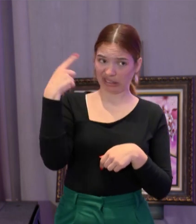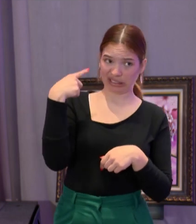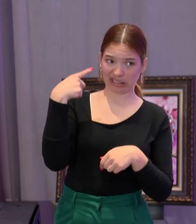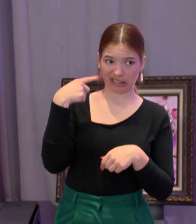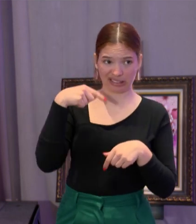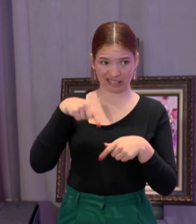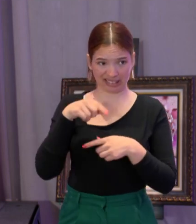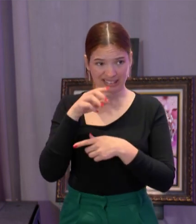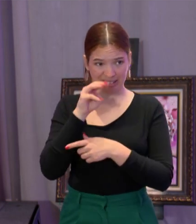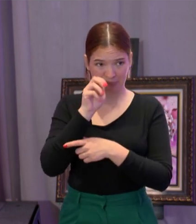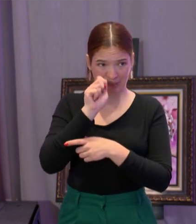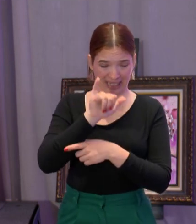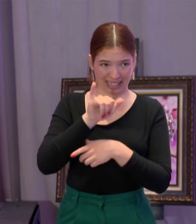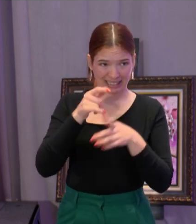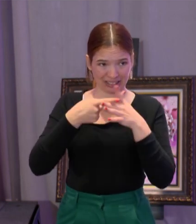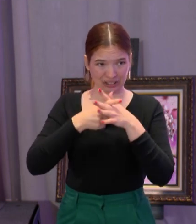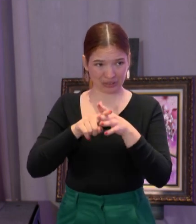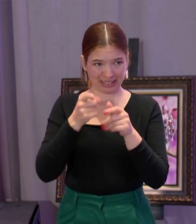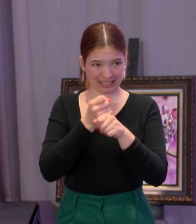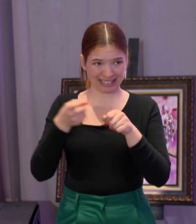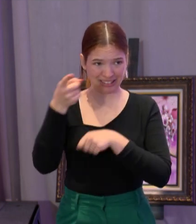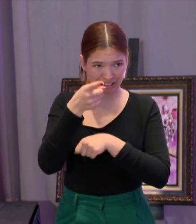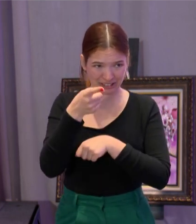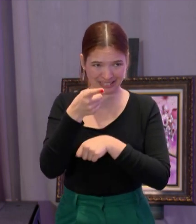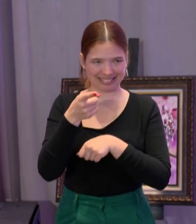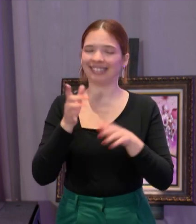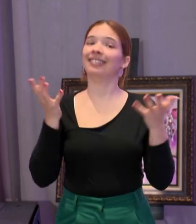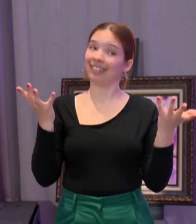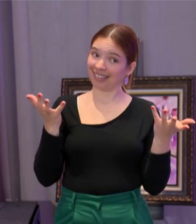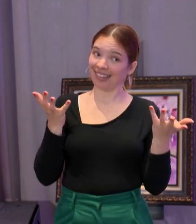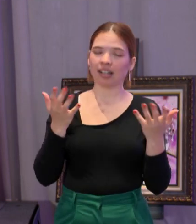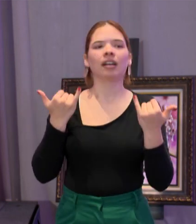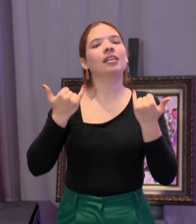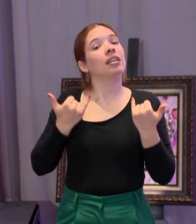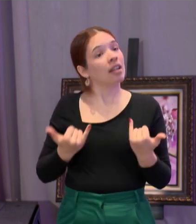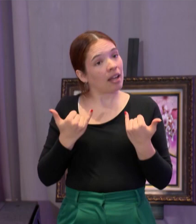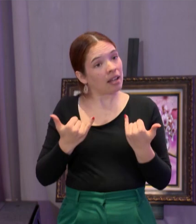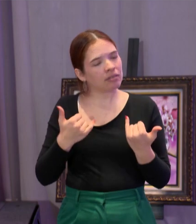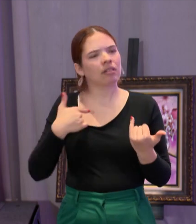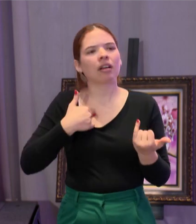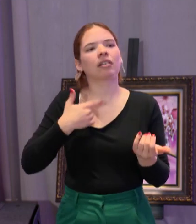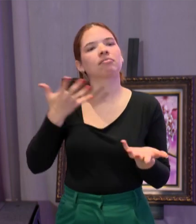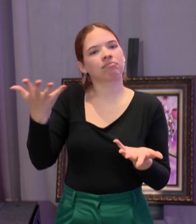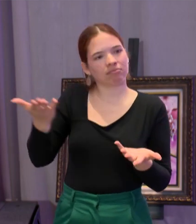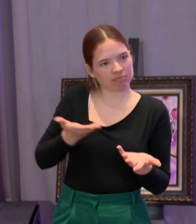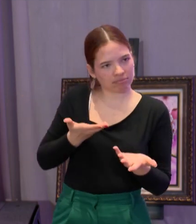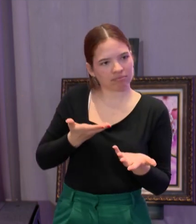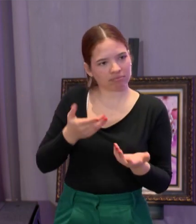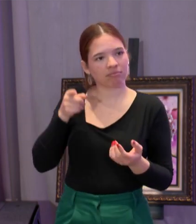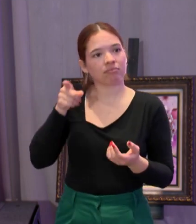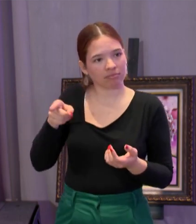THE FESTIVAL IN MAY FOR NEXT YEAR. AT THIS TIME IT'S MY GREAT PLEASURE TO WELCOME MINISTER